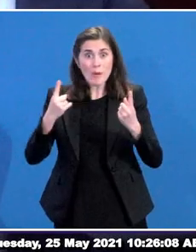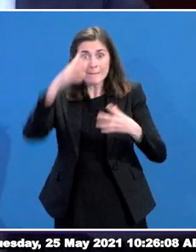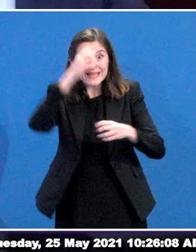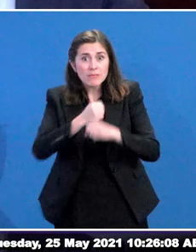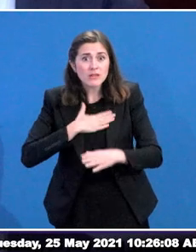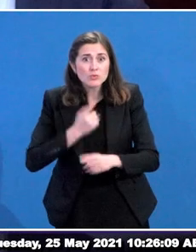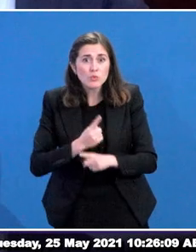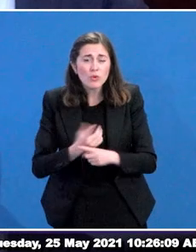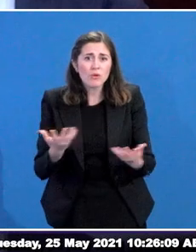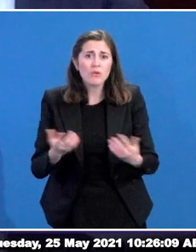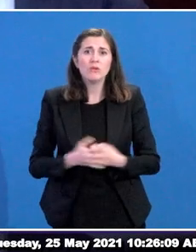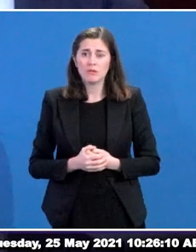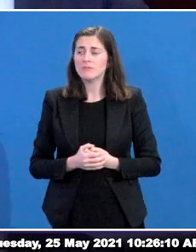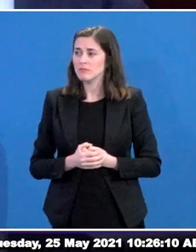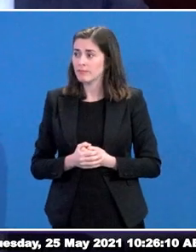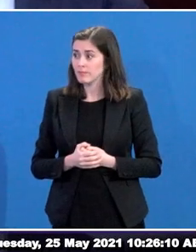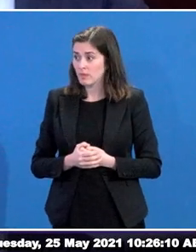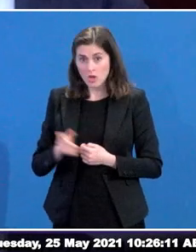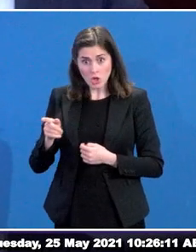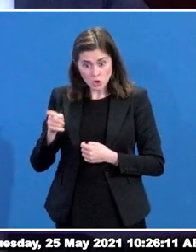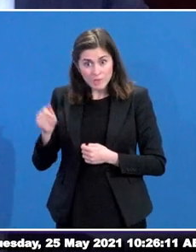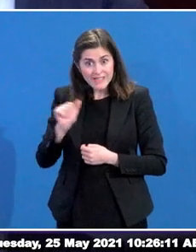Did you tell anyone at Sunnyfield this is how you're feeling?